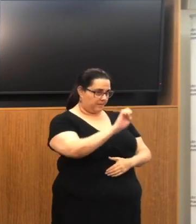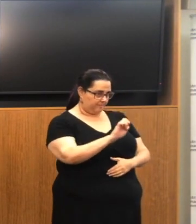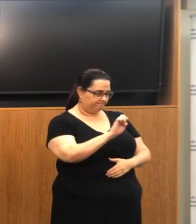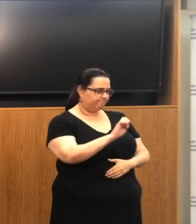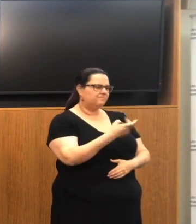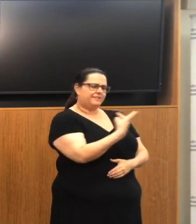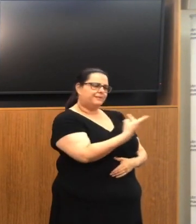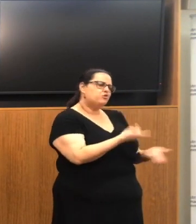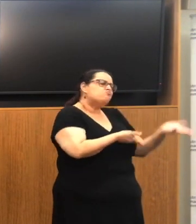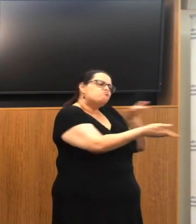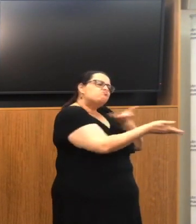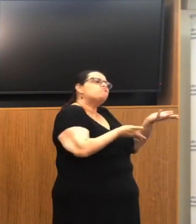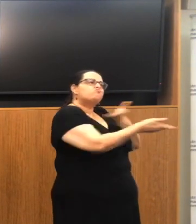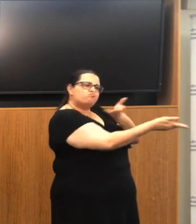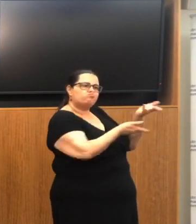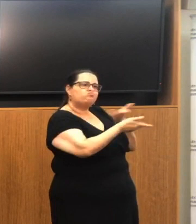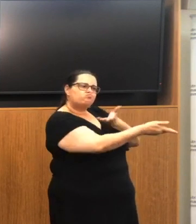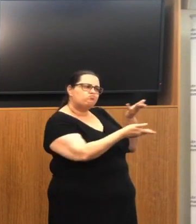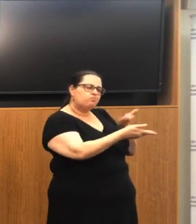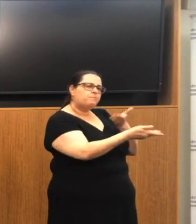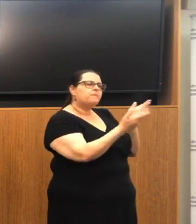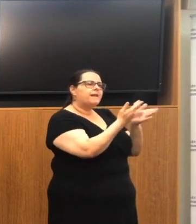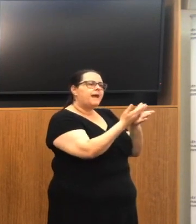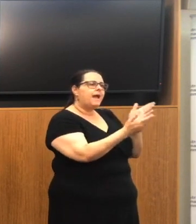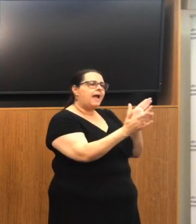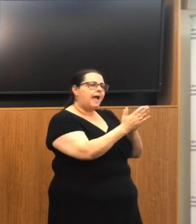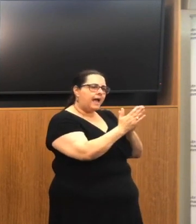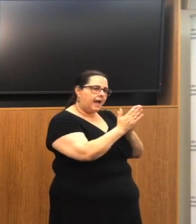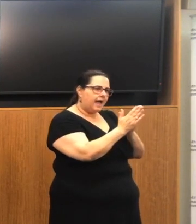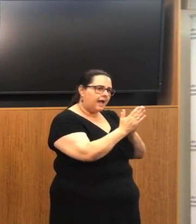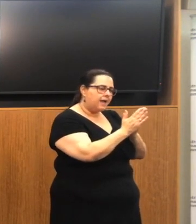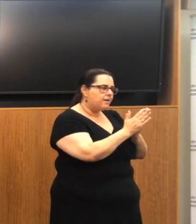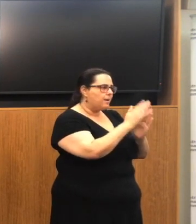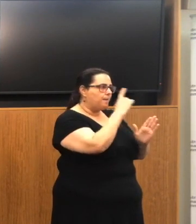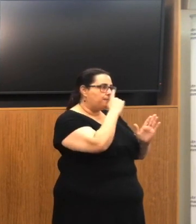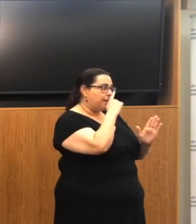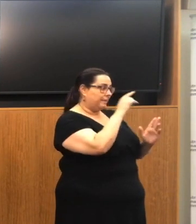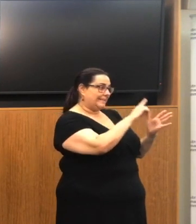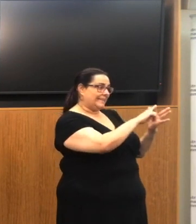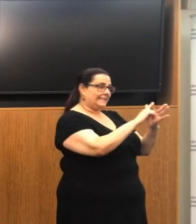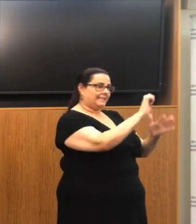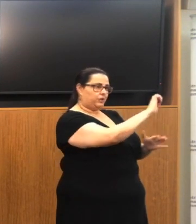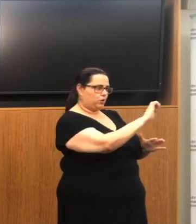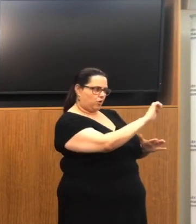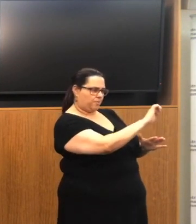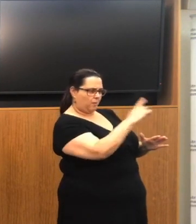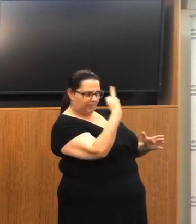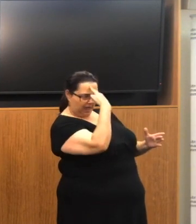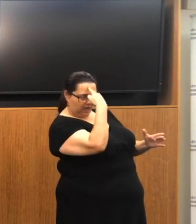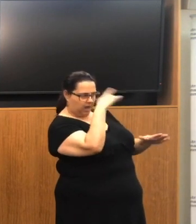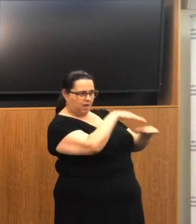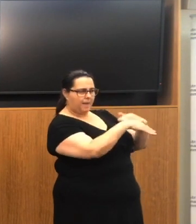with her how the people near her pursue the situation with refugees.